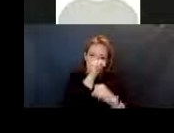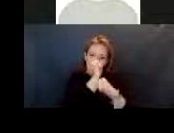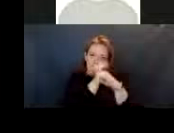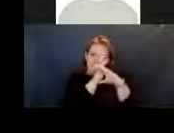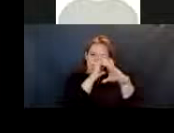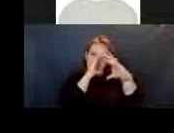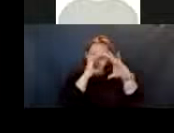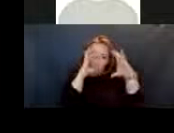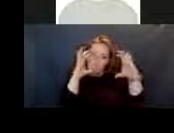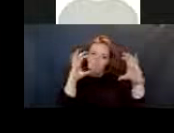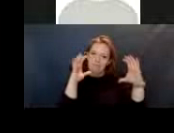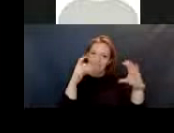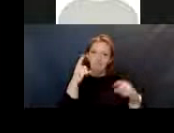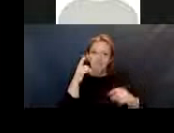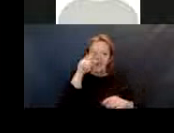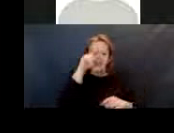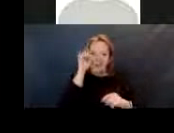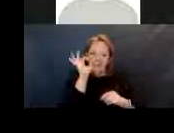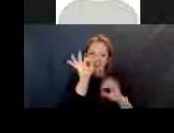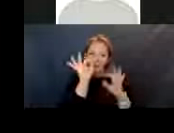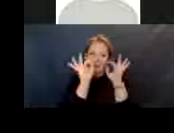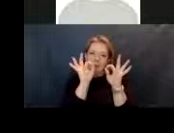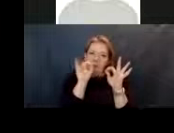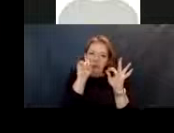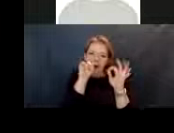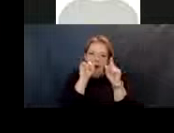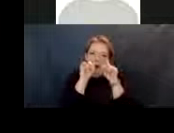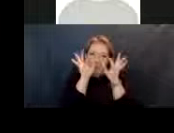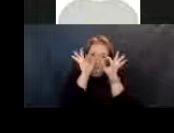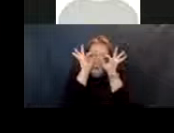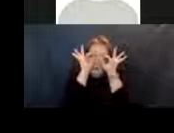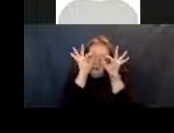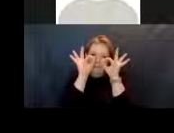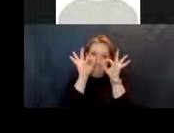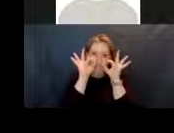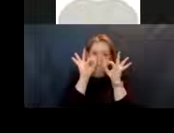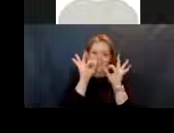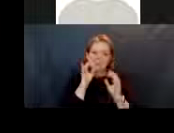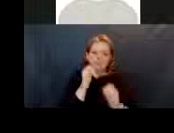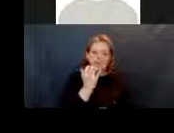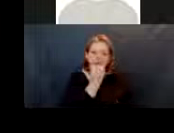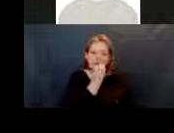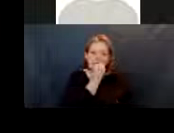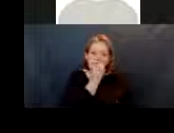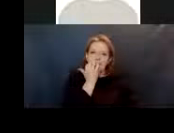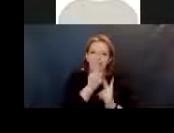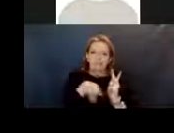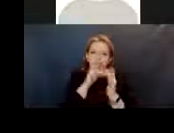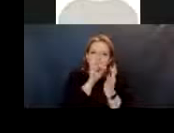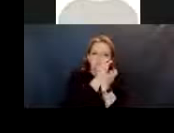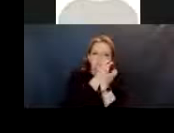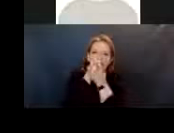an eyelash, and this to be an eye, and this to be some kind of twisted mouth, and this